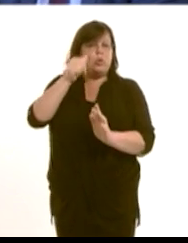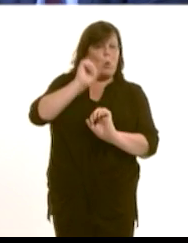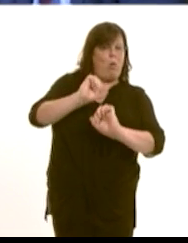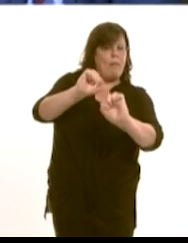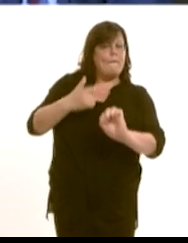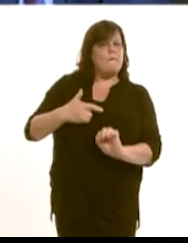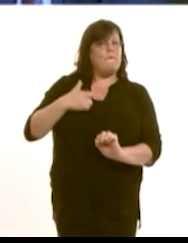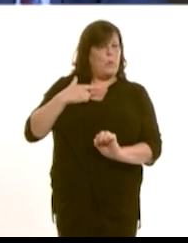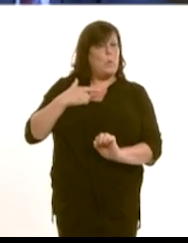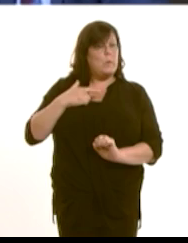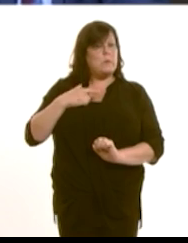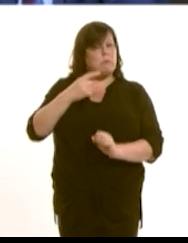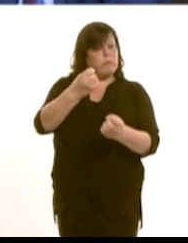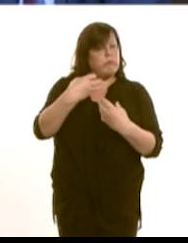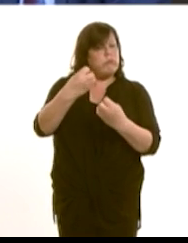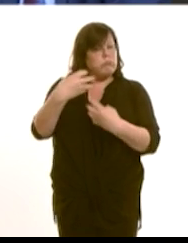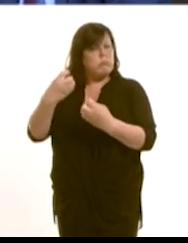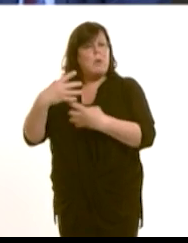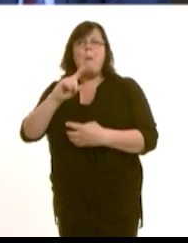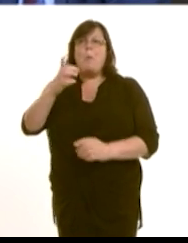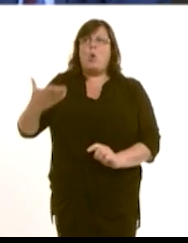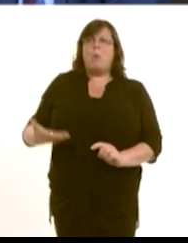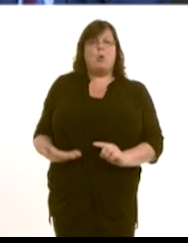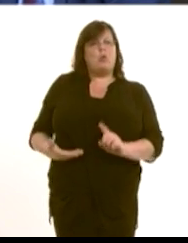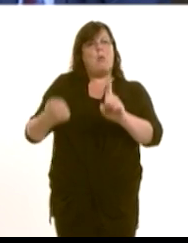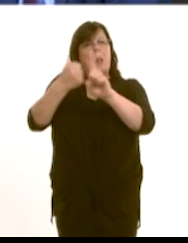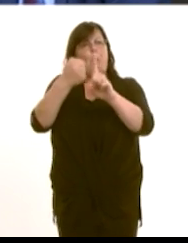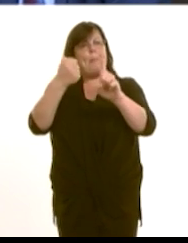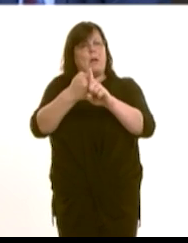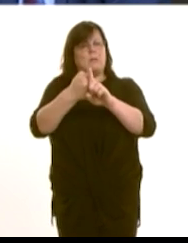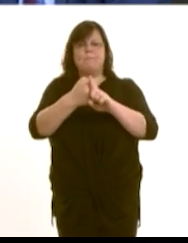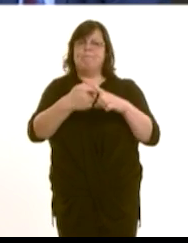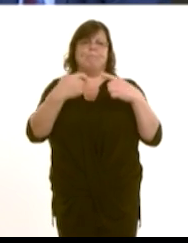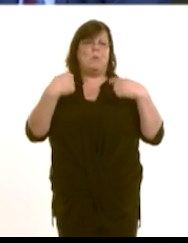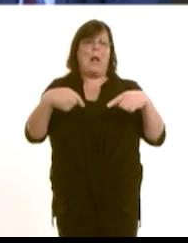But itís certainly not the case that commercial lobbying companies are able to bring clients to meet Ministers.